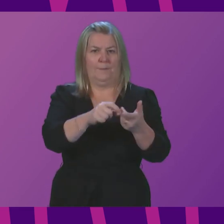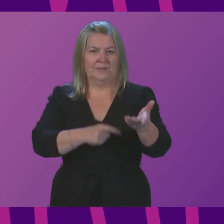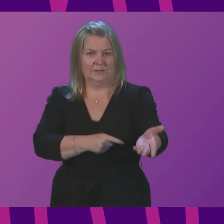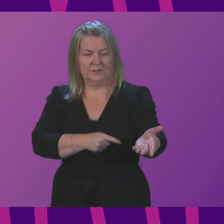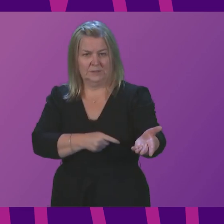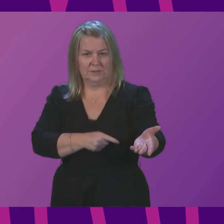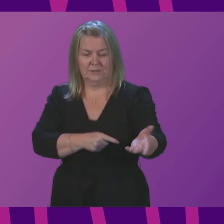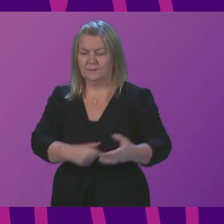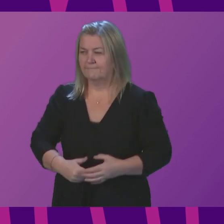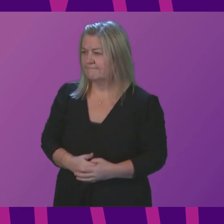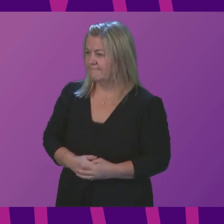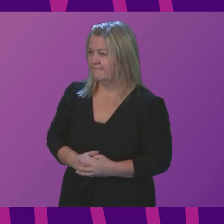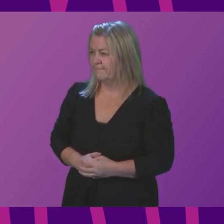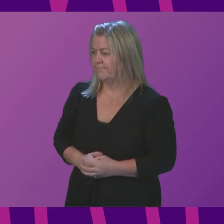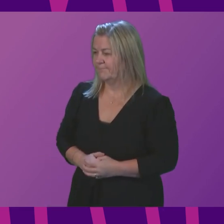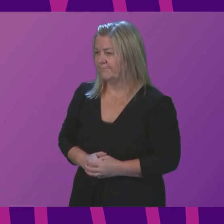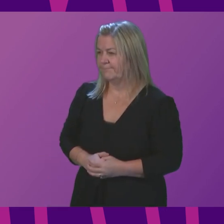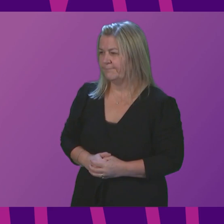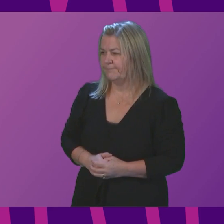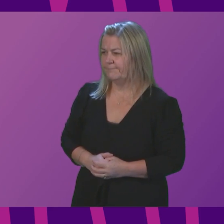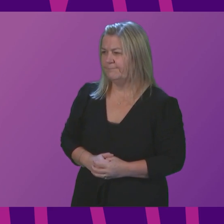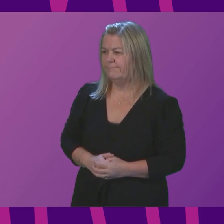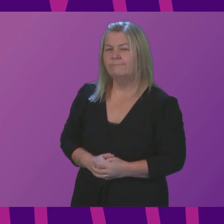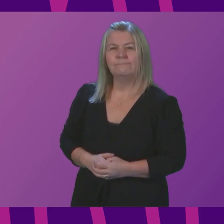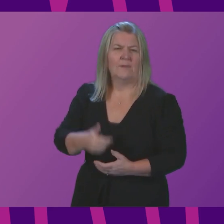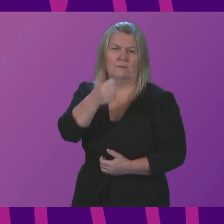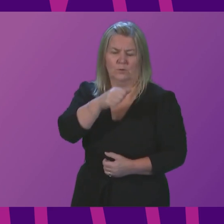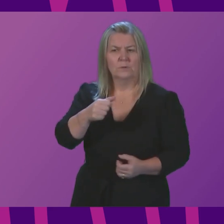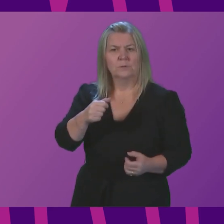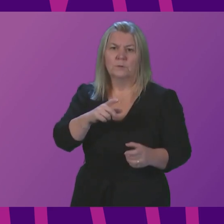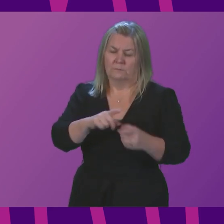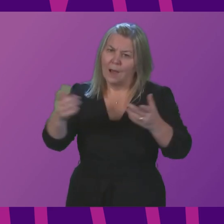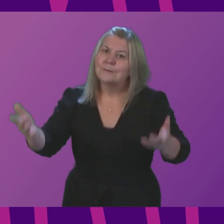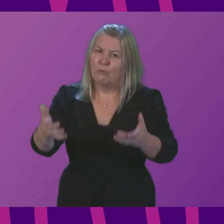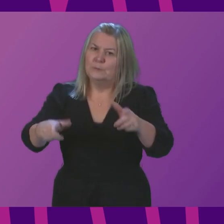We encourage people to attend the appointments that they are given. We know, largely because